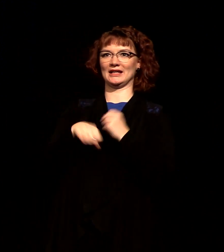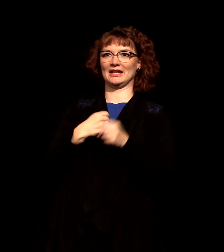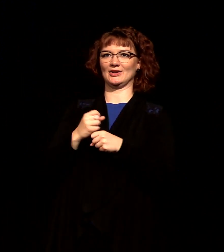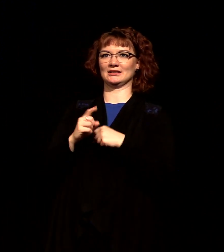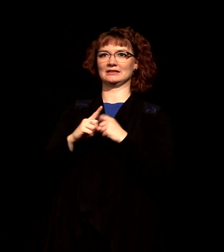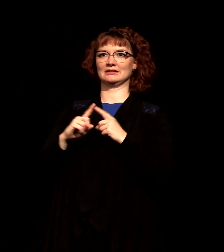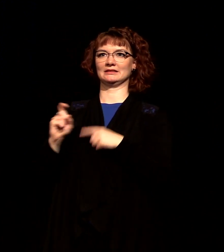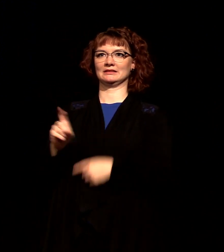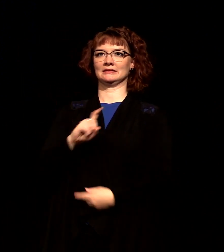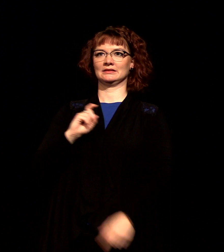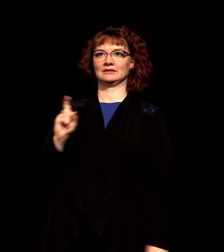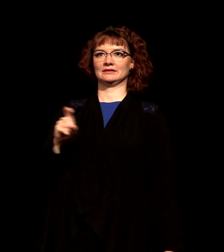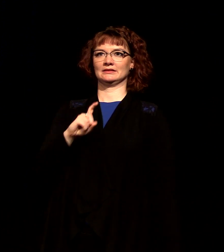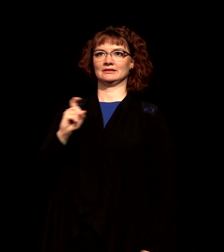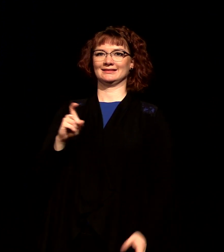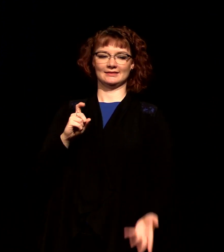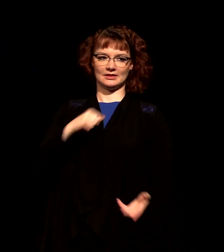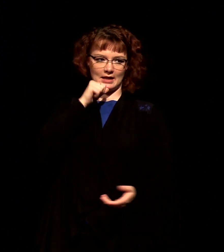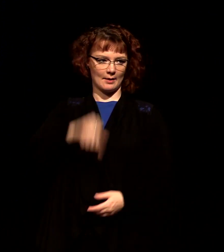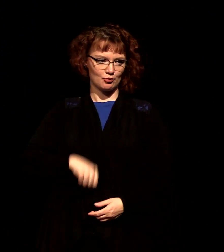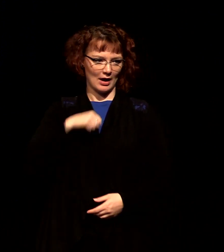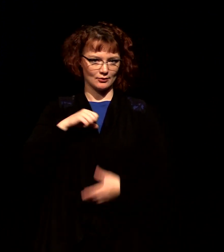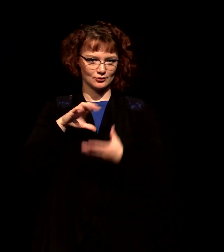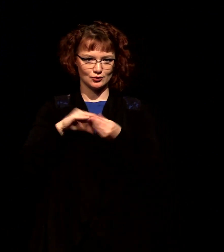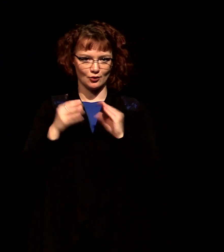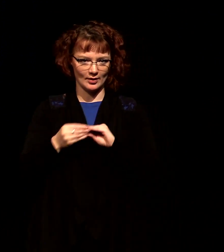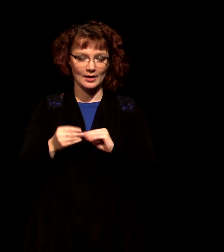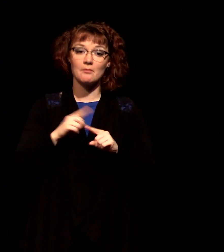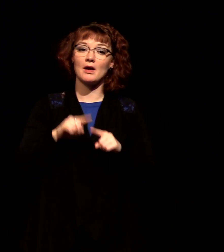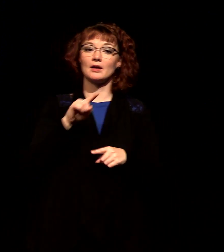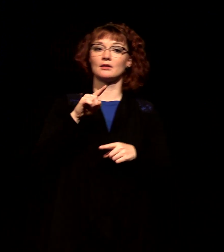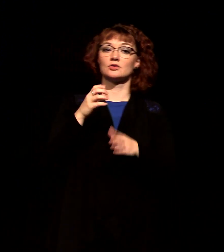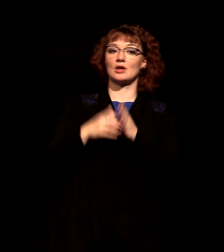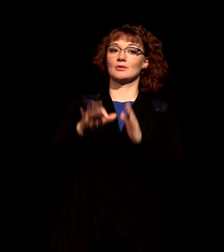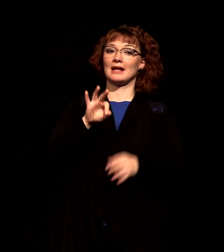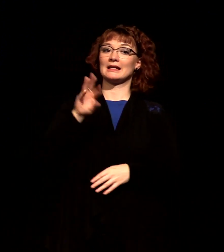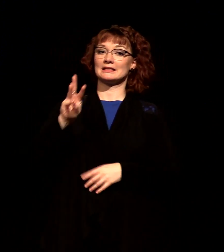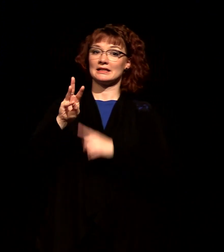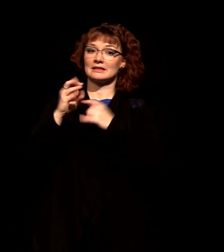publish or proclaim your story for the purposes of worship? And